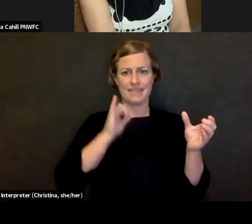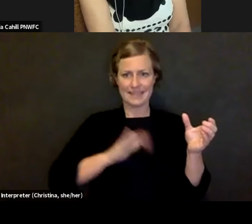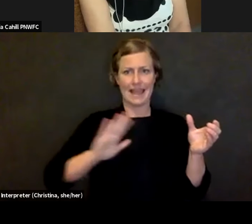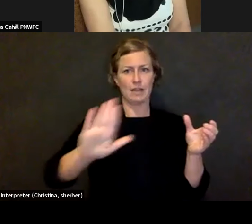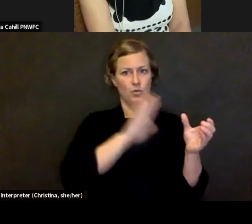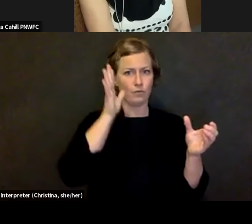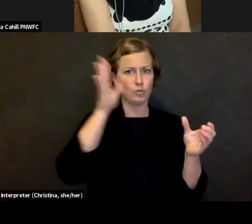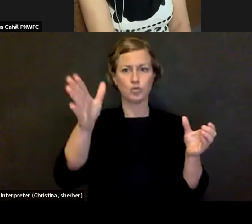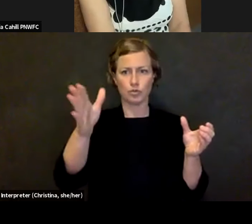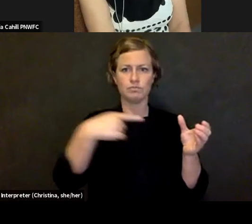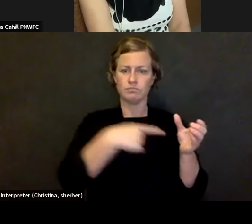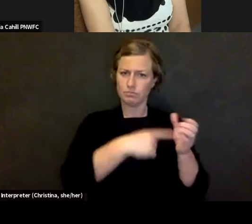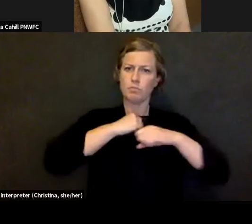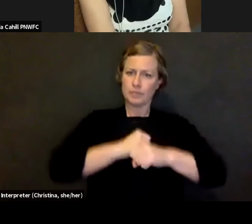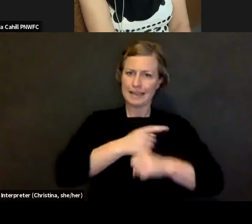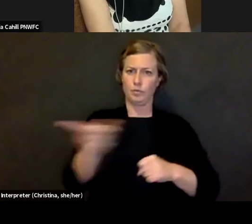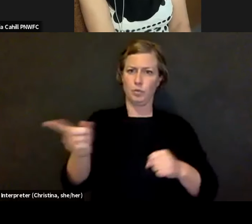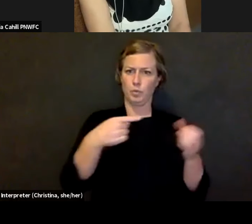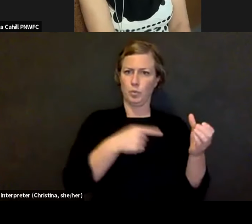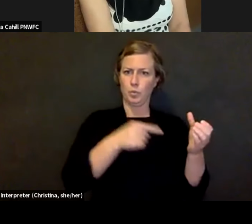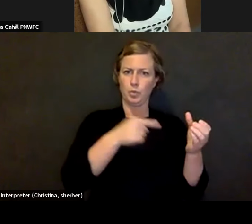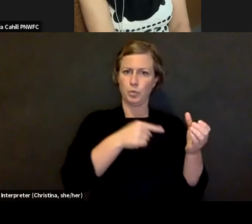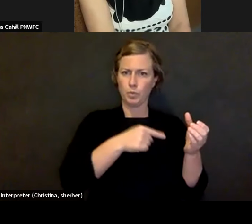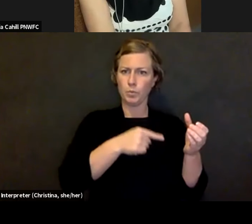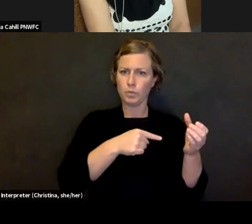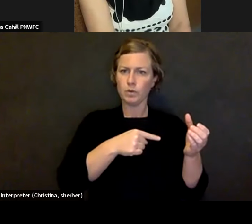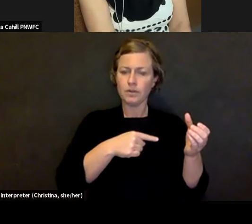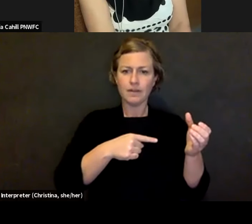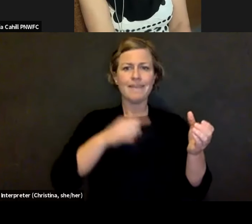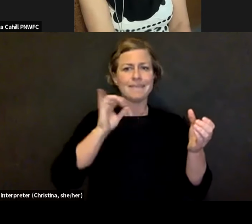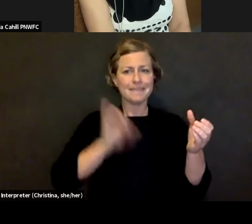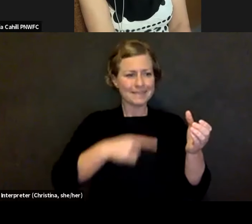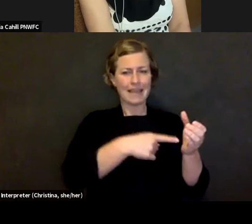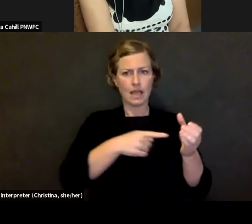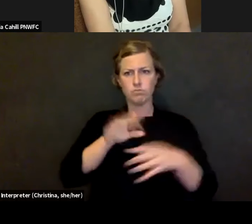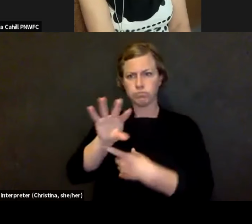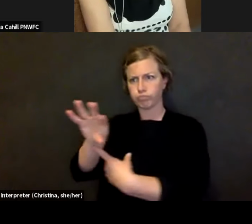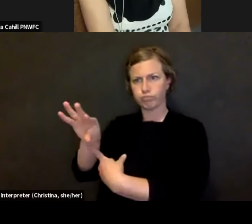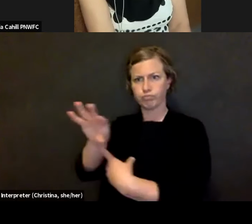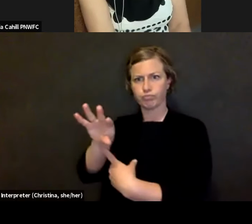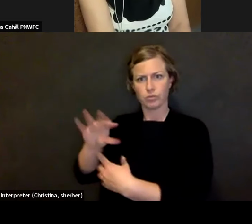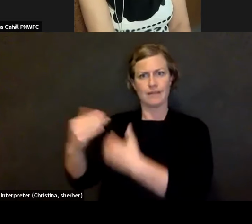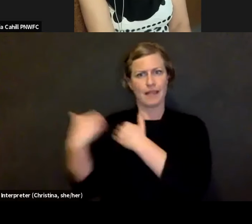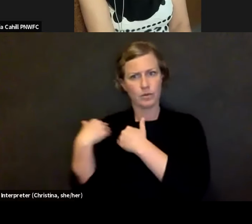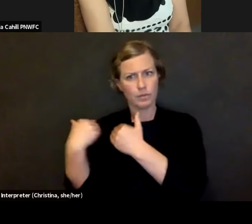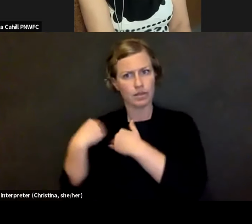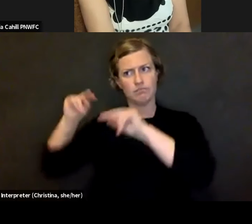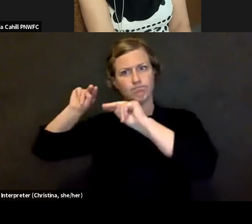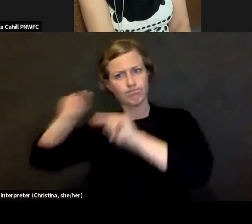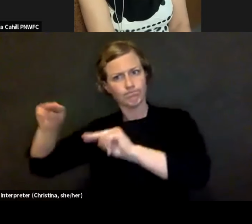technology in social justice organizing? >> This right here. This is